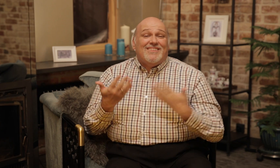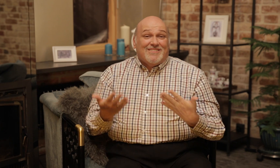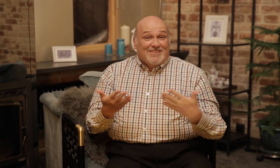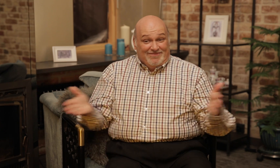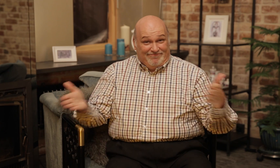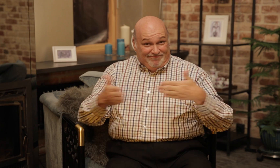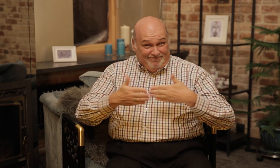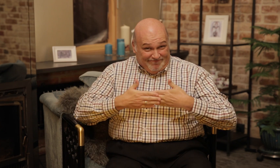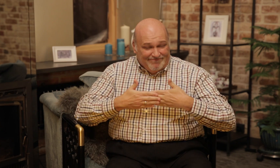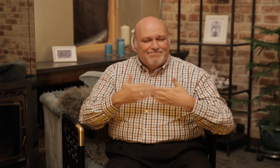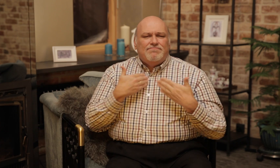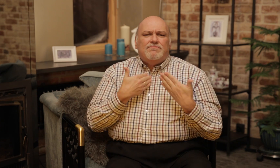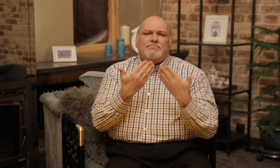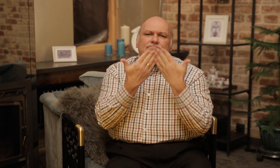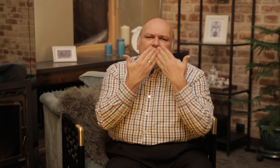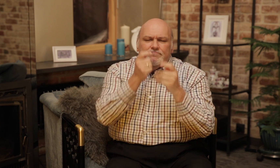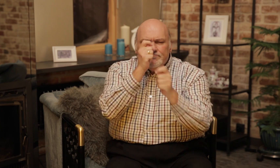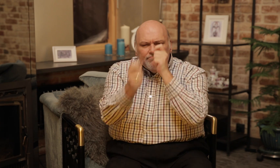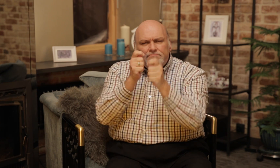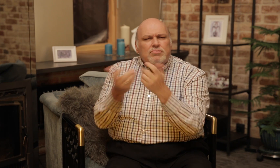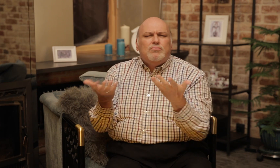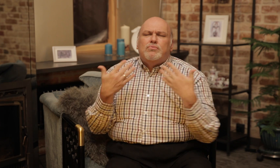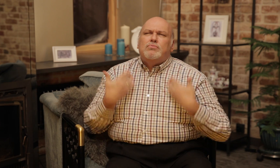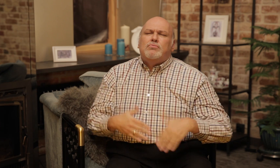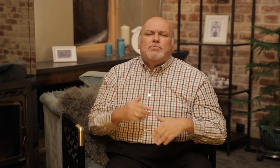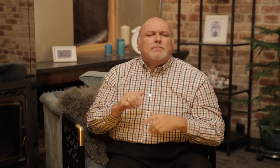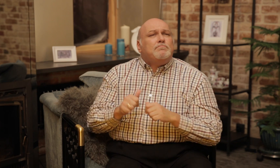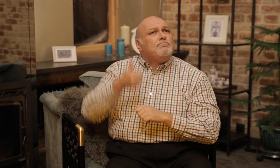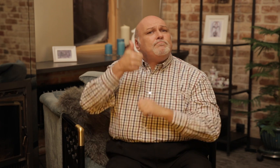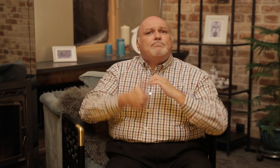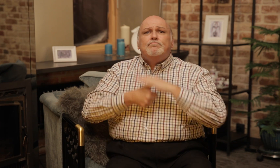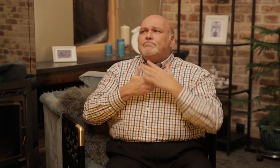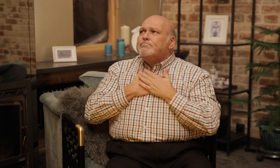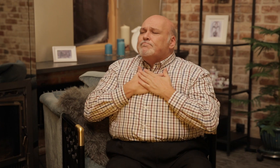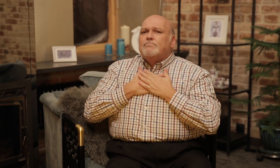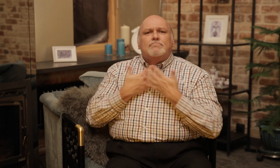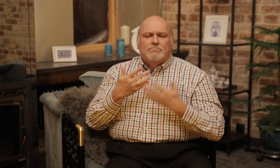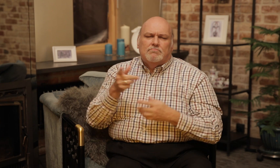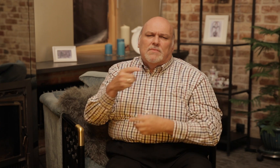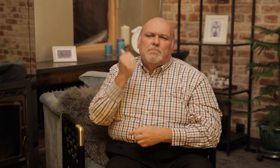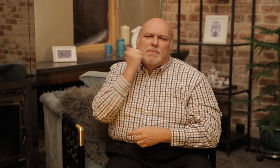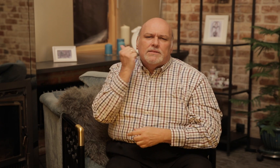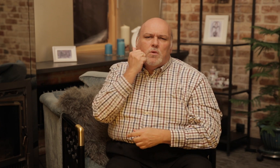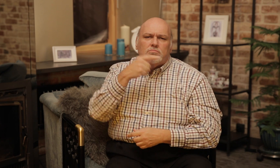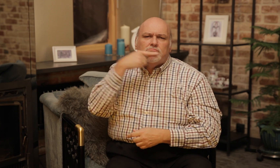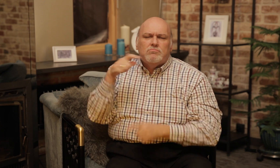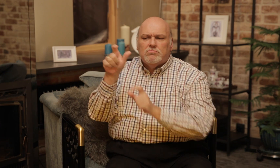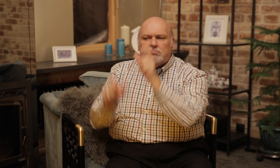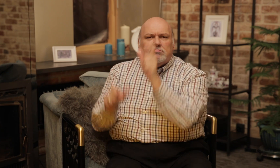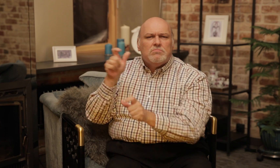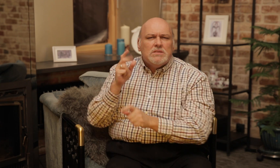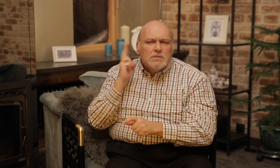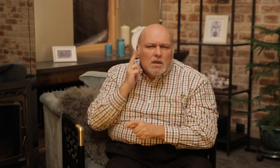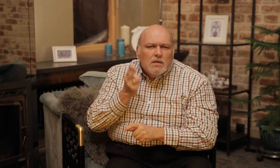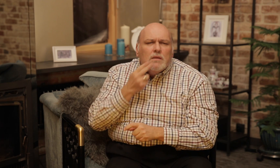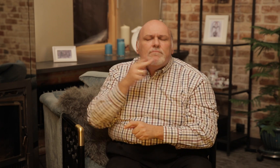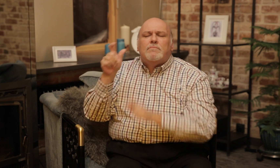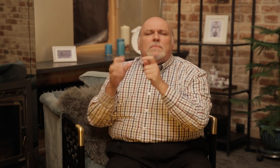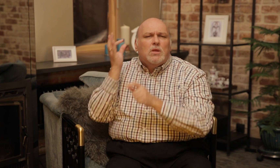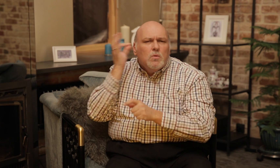As a closing remark, I wish to thank Moscow and its deaf and hearing citizens